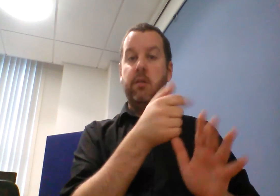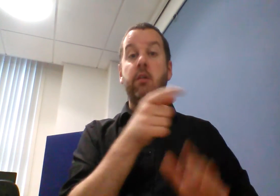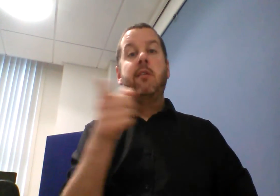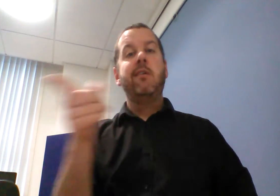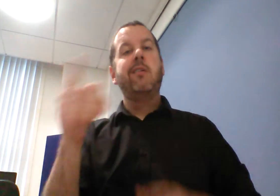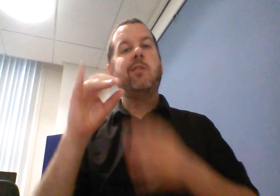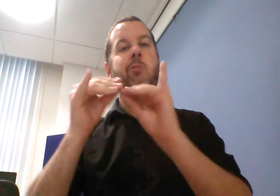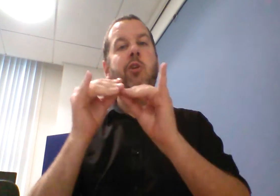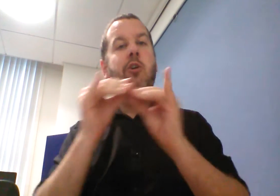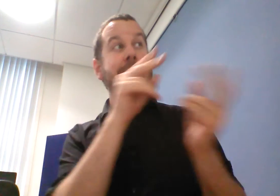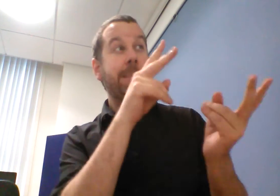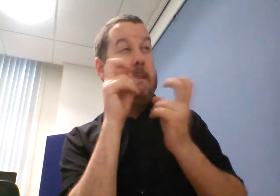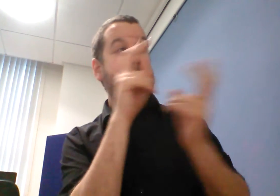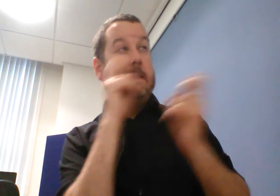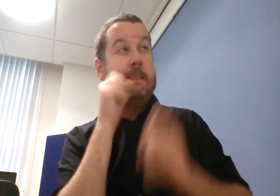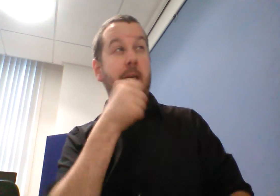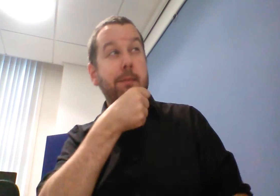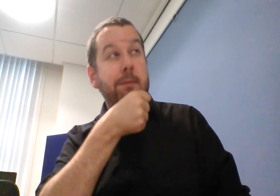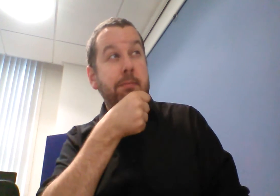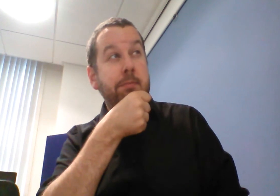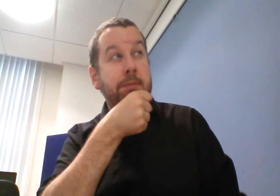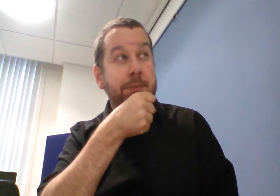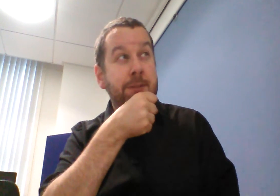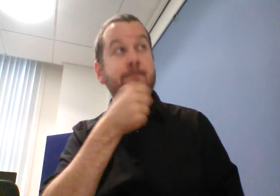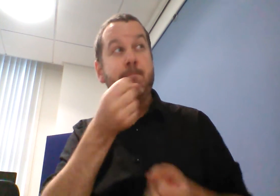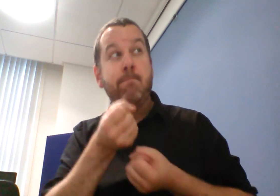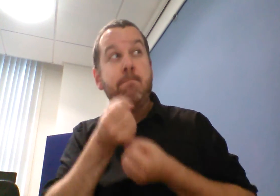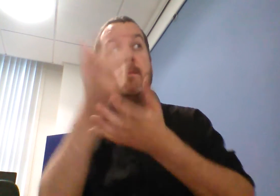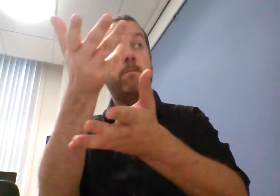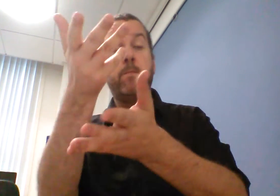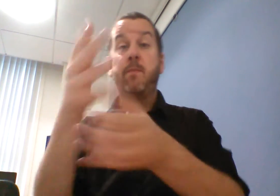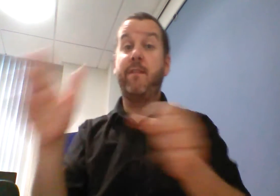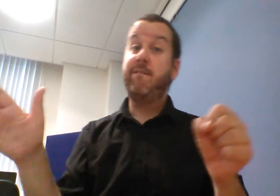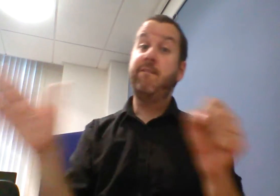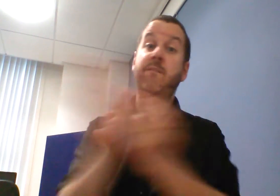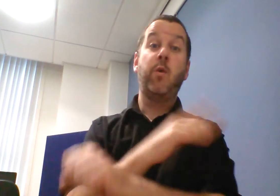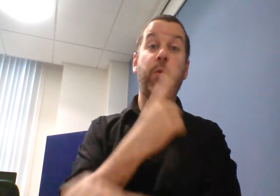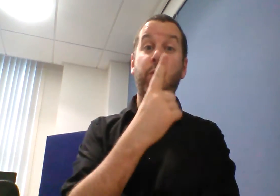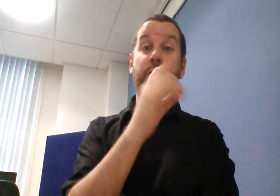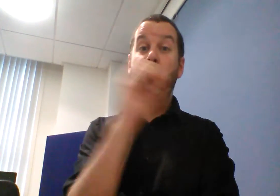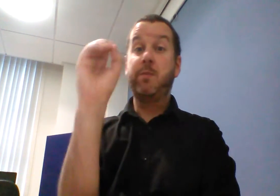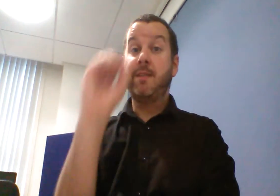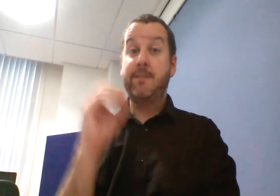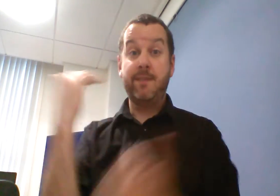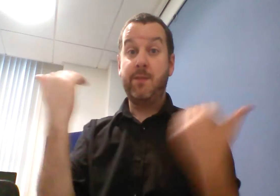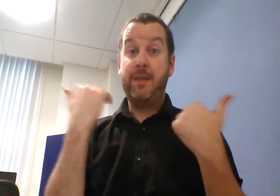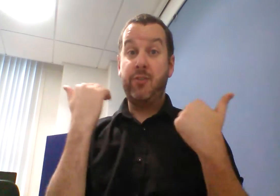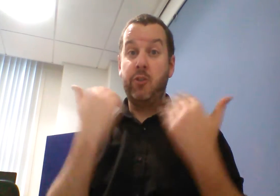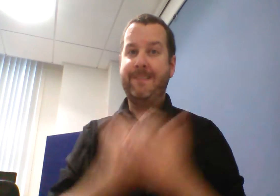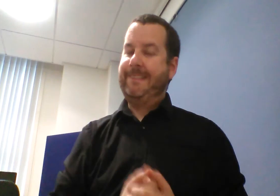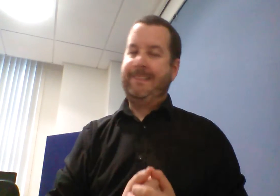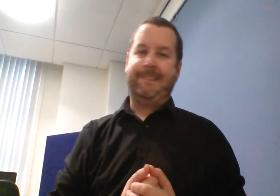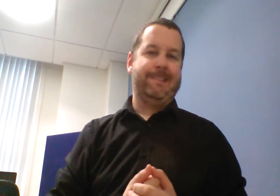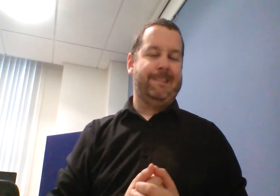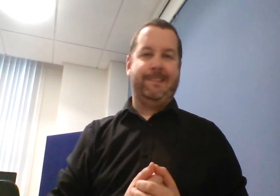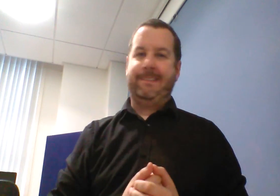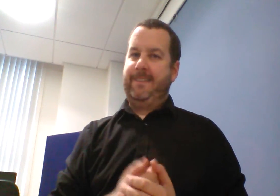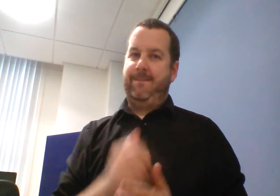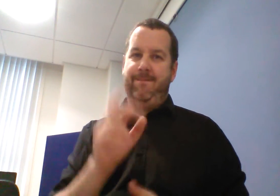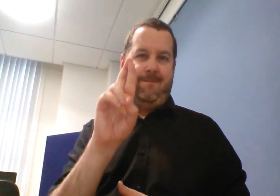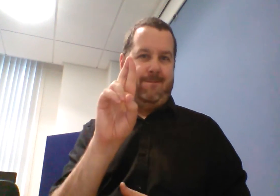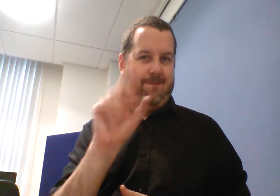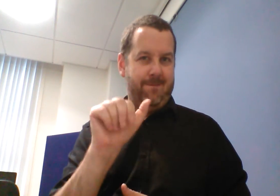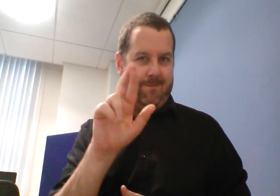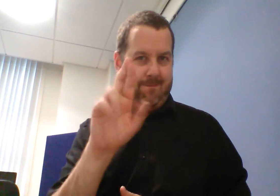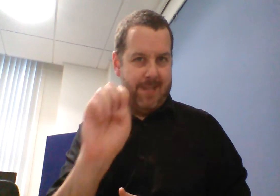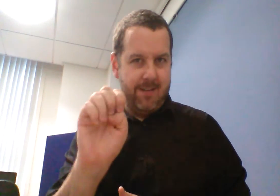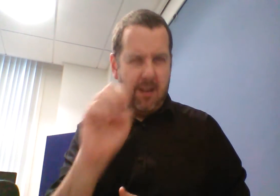But an interpreter voicing this over into English can very rarely get across 100% of this message.